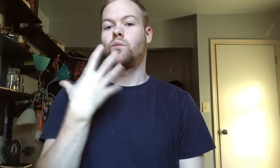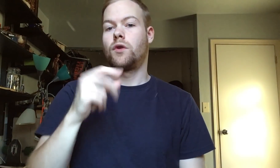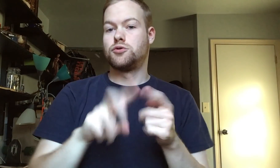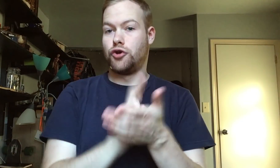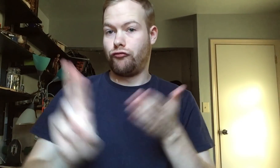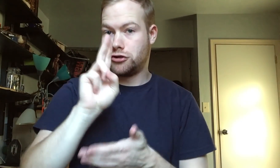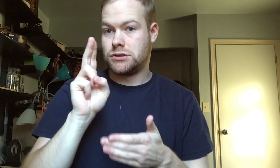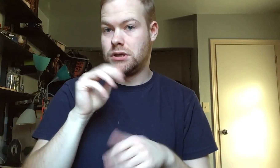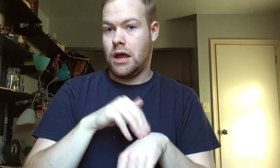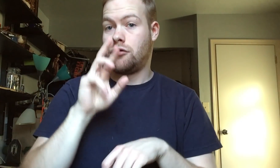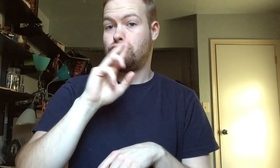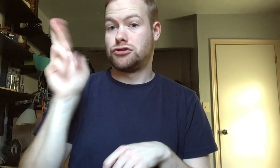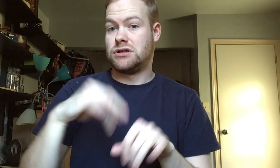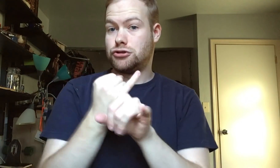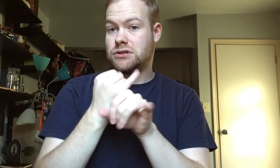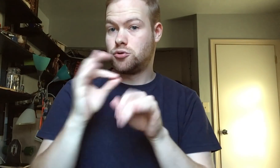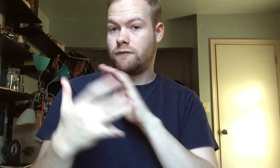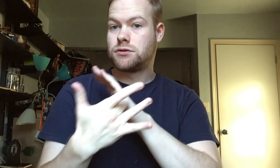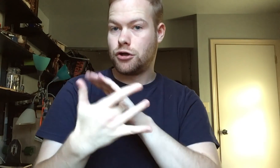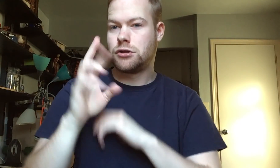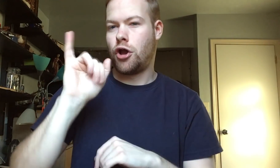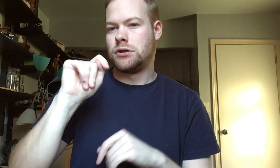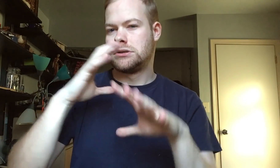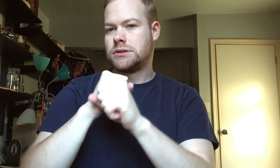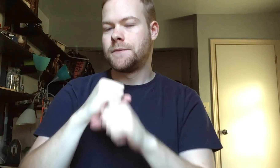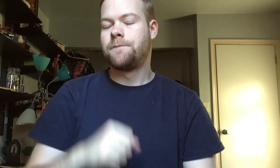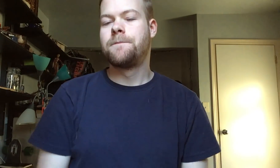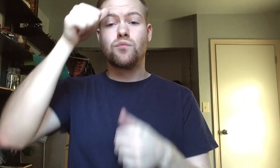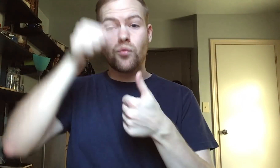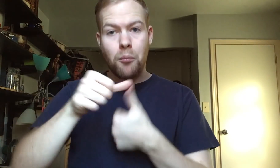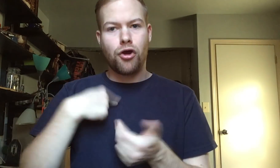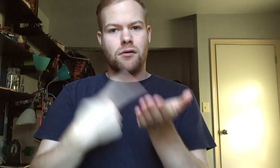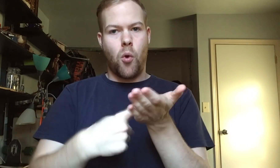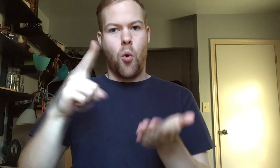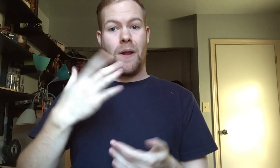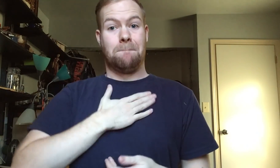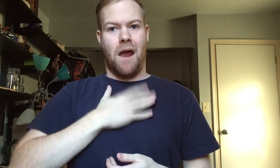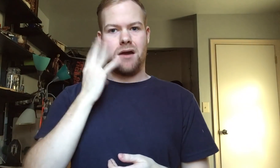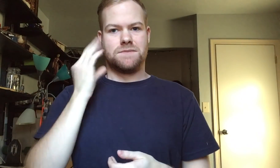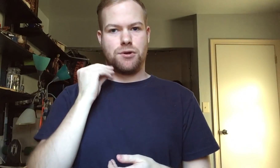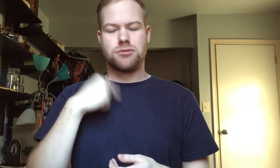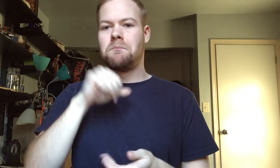I went to university at Rochester Institute of Technology, RIT for short. Remember, I’m talking only about MY experience.